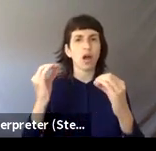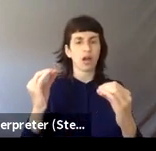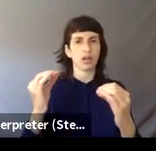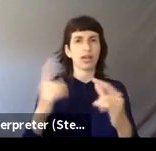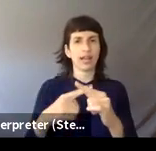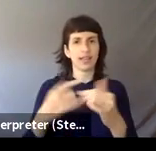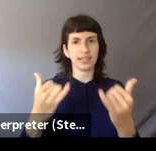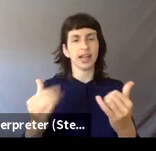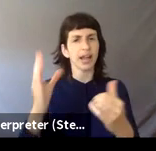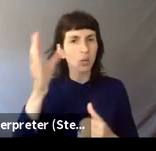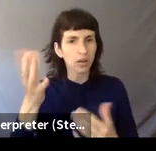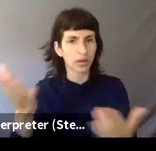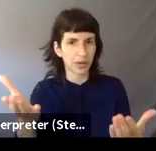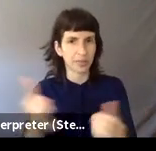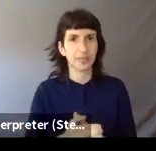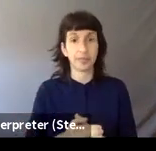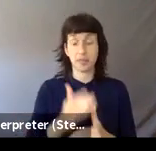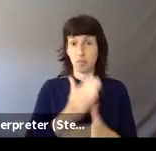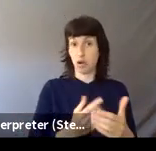these LMS topics you'll have access those within the slide deck.